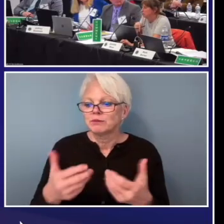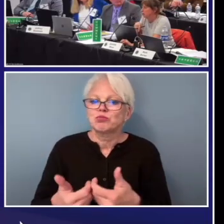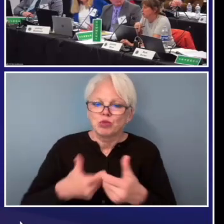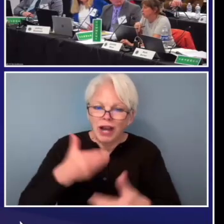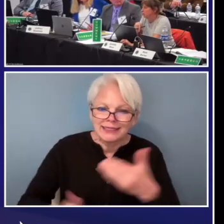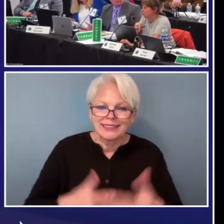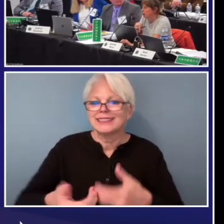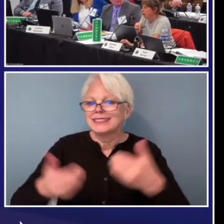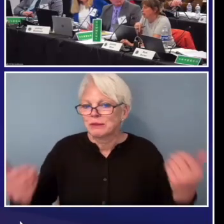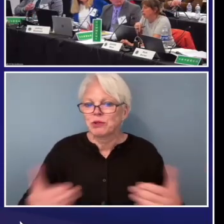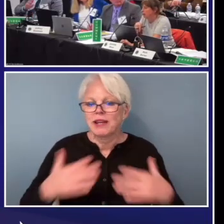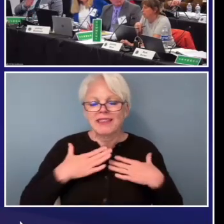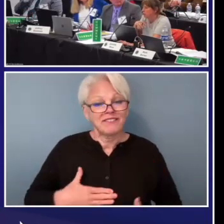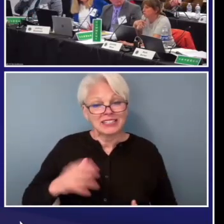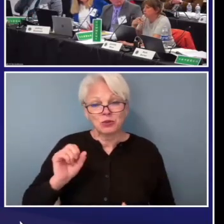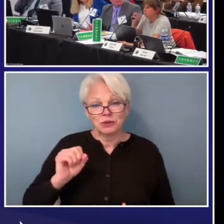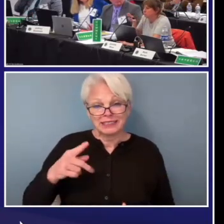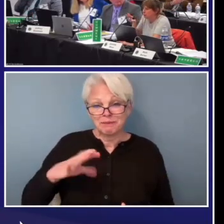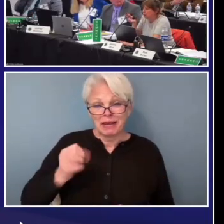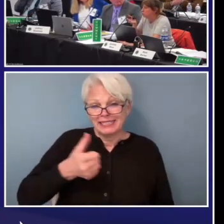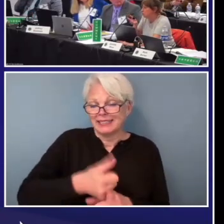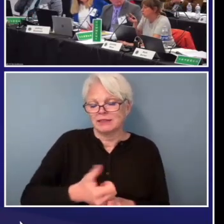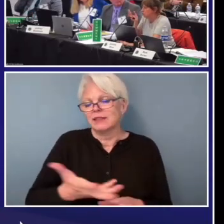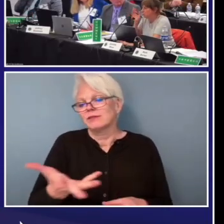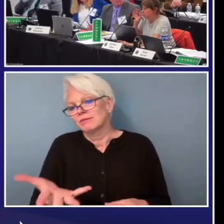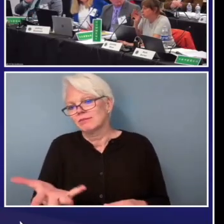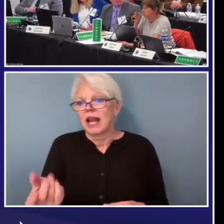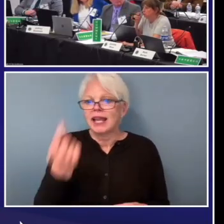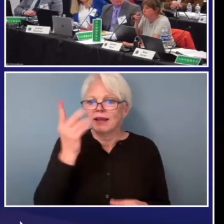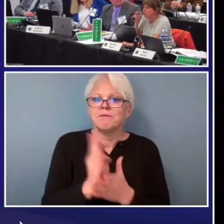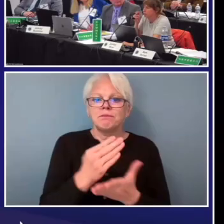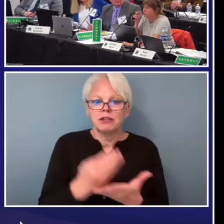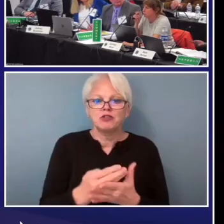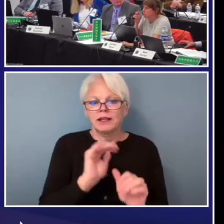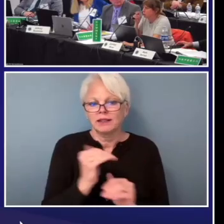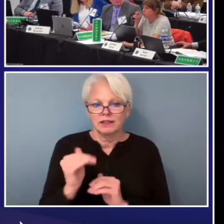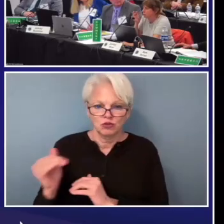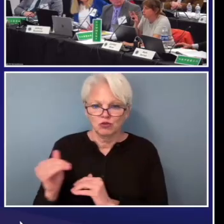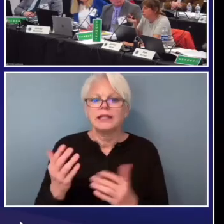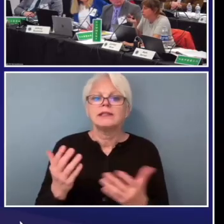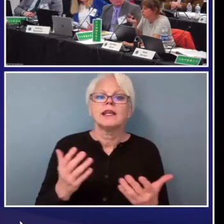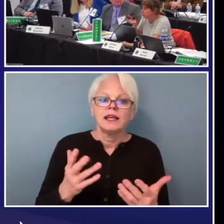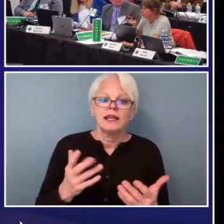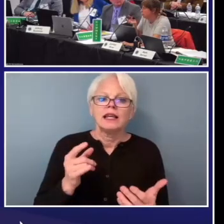I am actually, I understand the budgetary constraints. And so as long as it's, and I know it's in current regs.